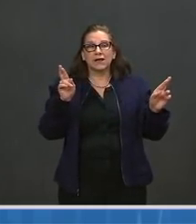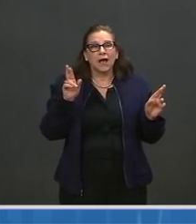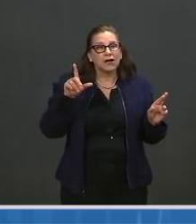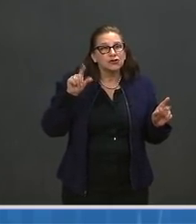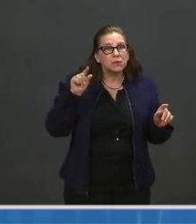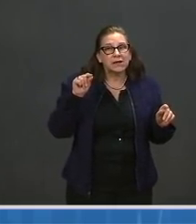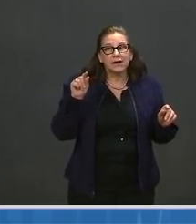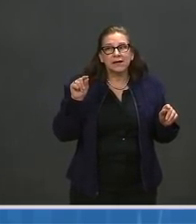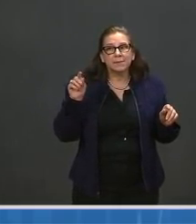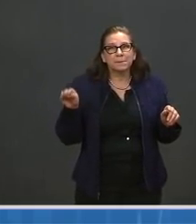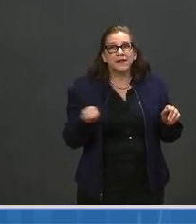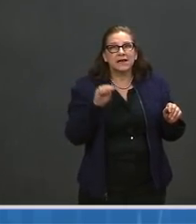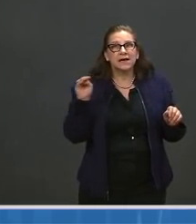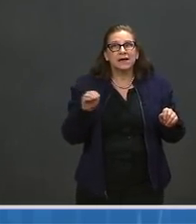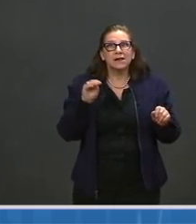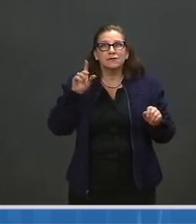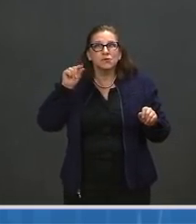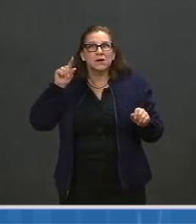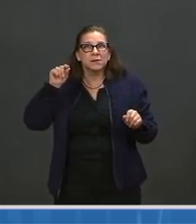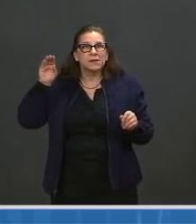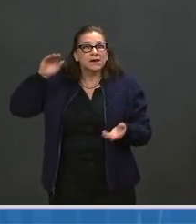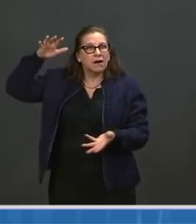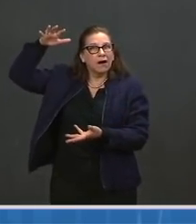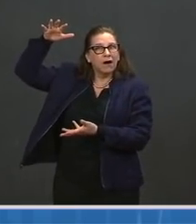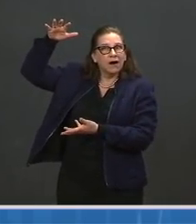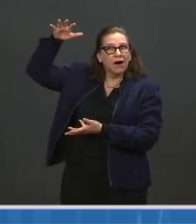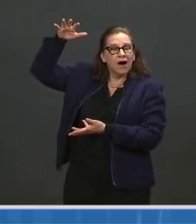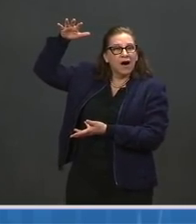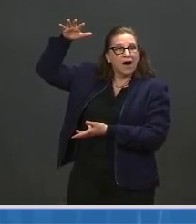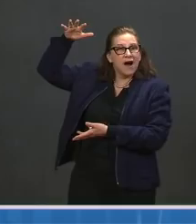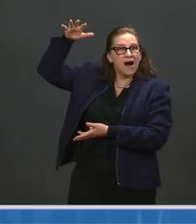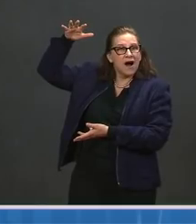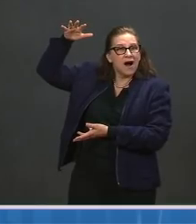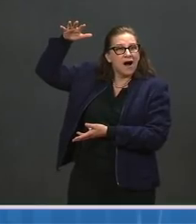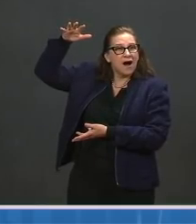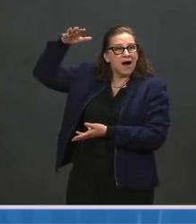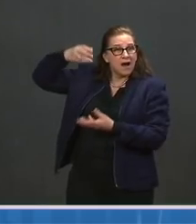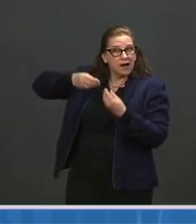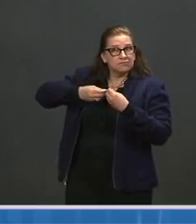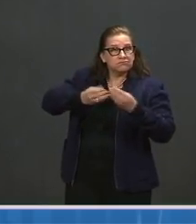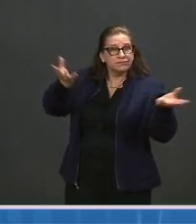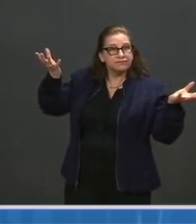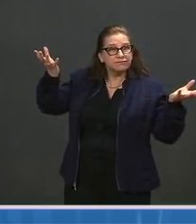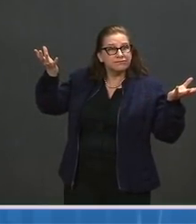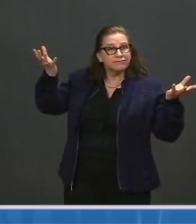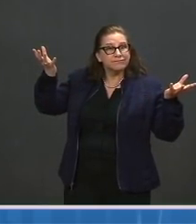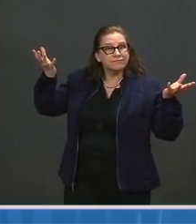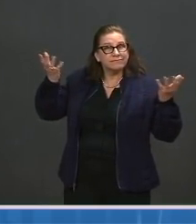are going out this week and how much states are seeing in their projections for next week?